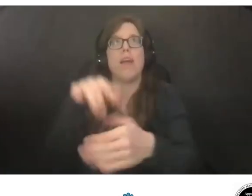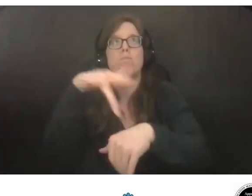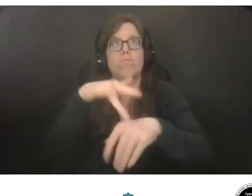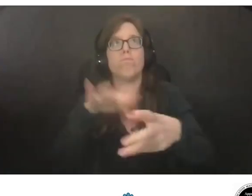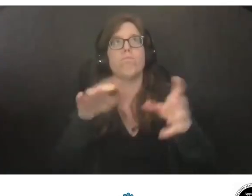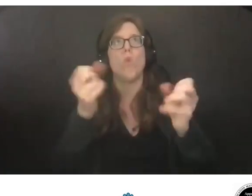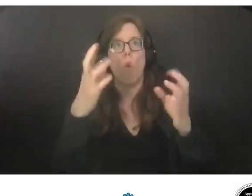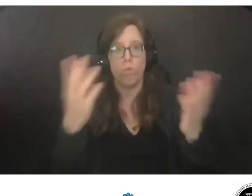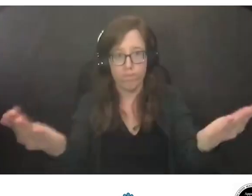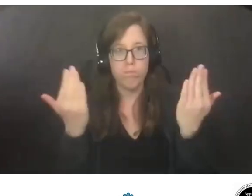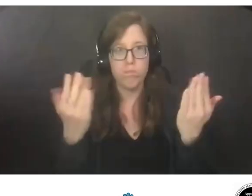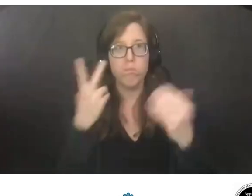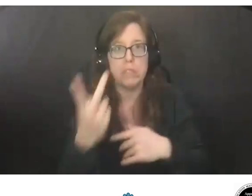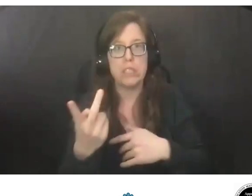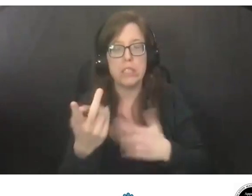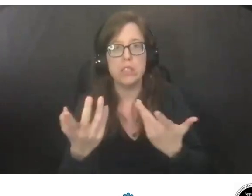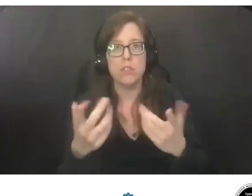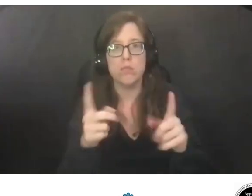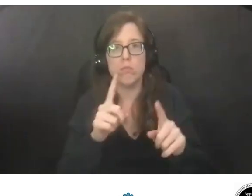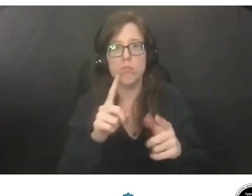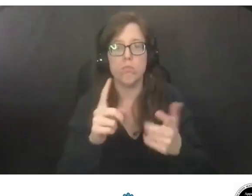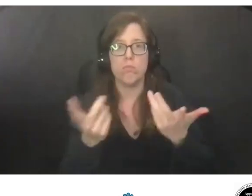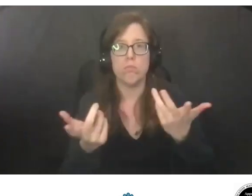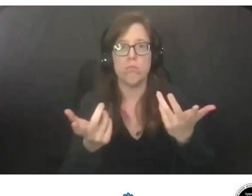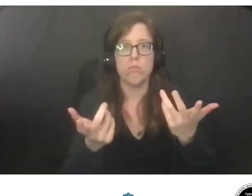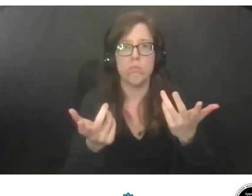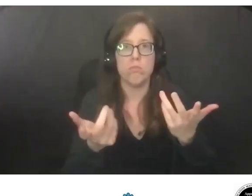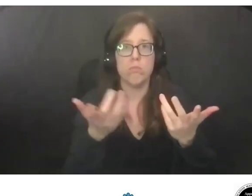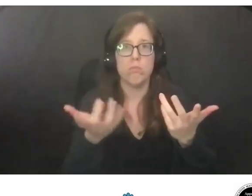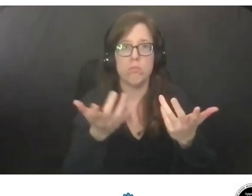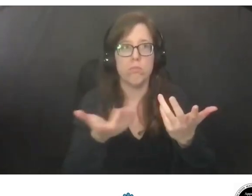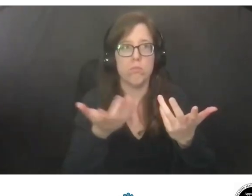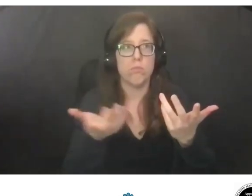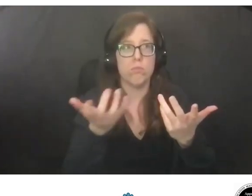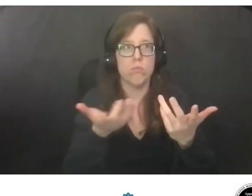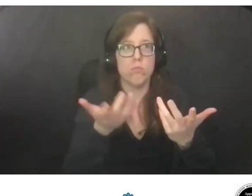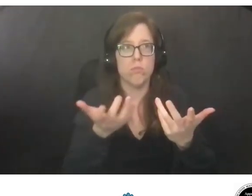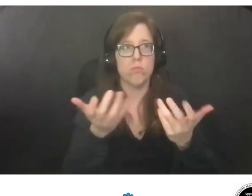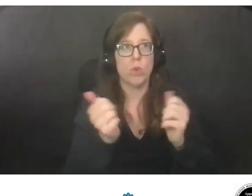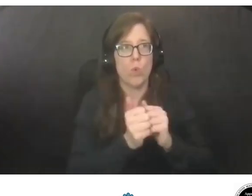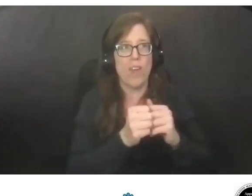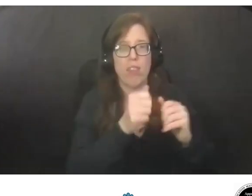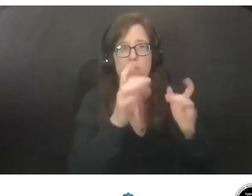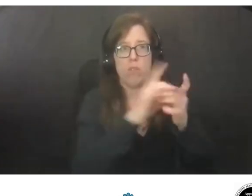with the content?